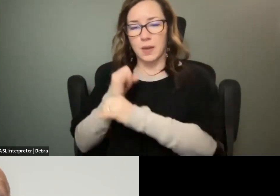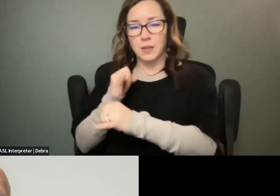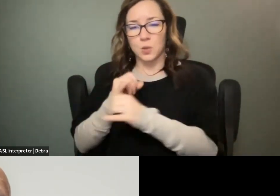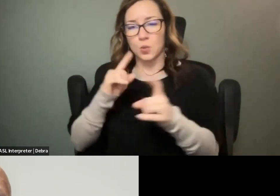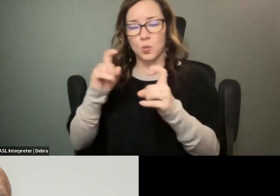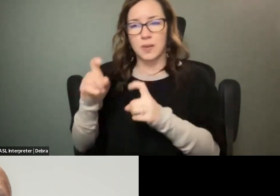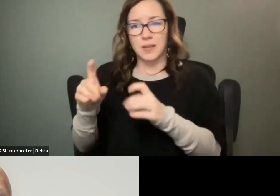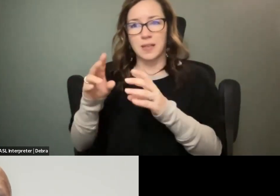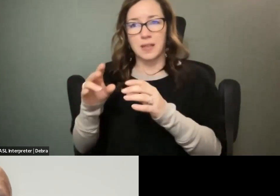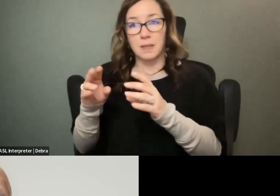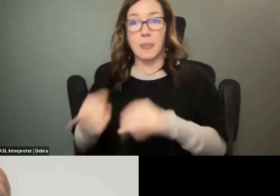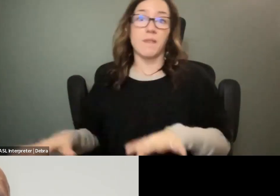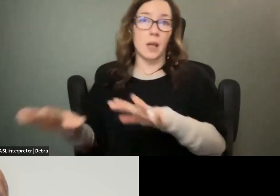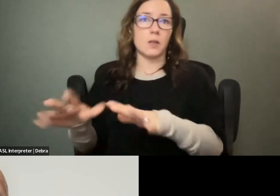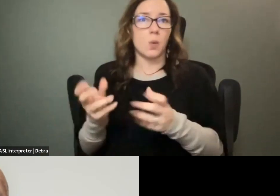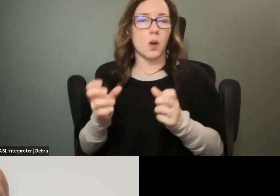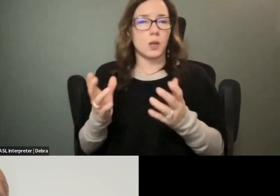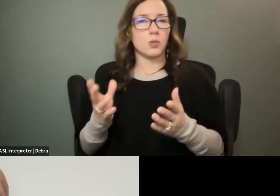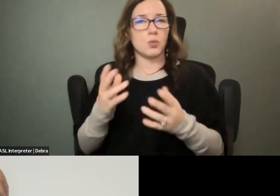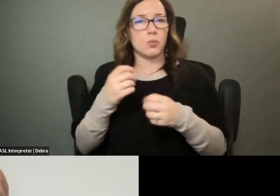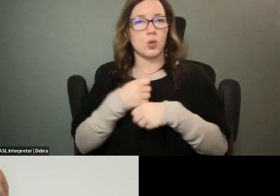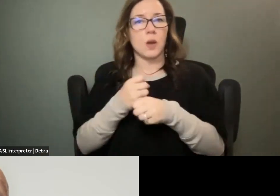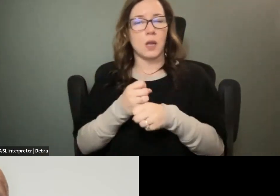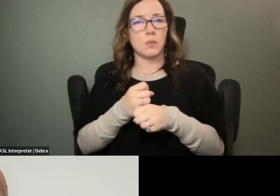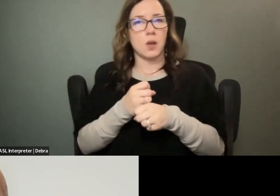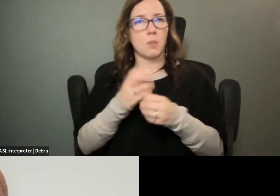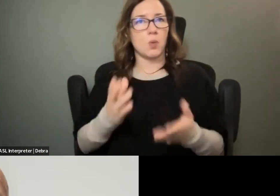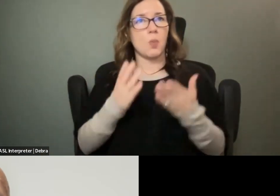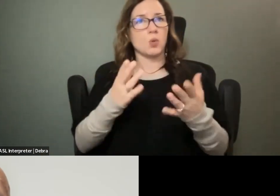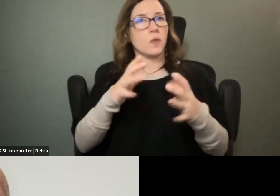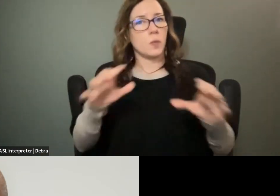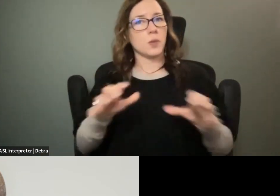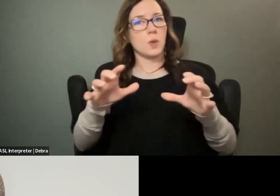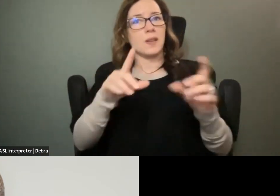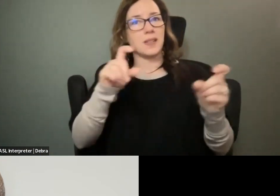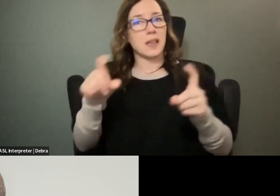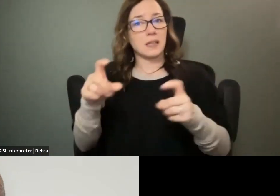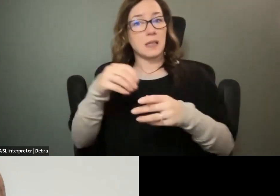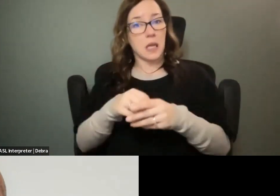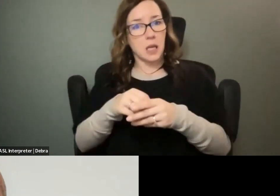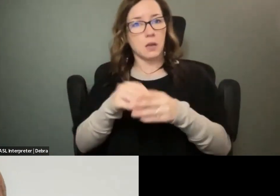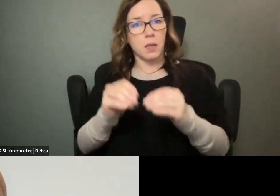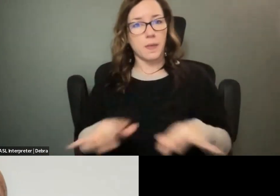the field and I wanted to create a proposal for doing this testing in the